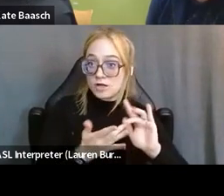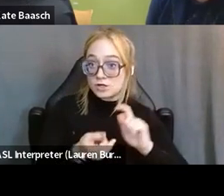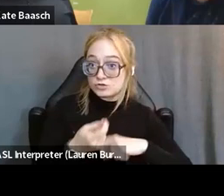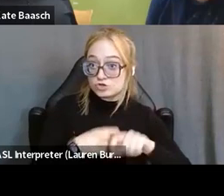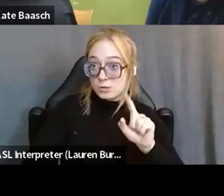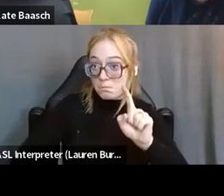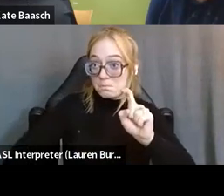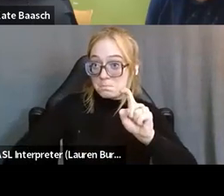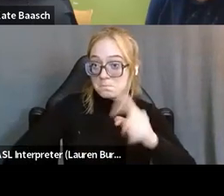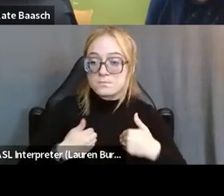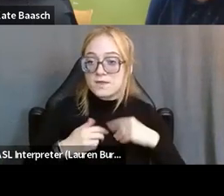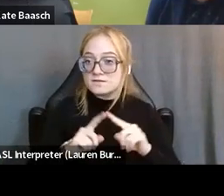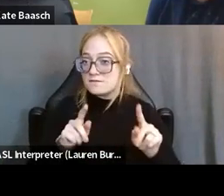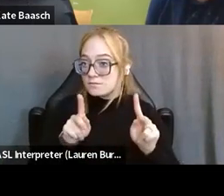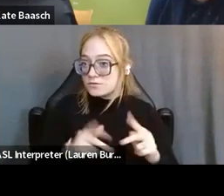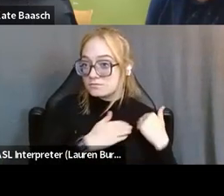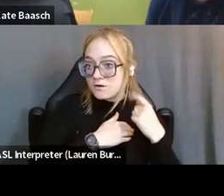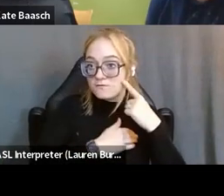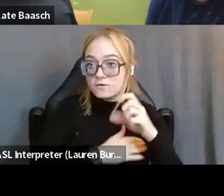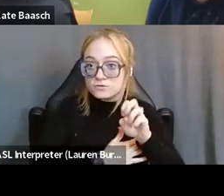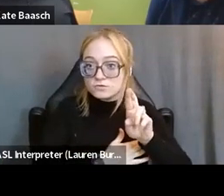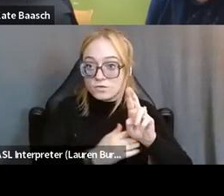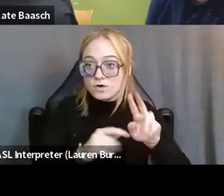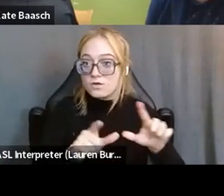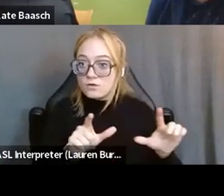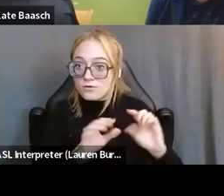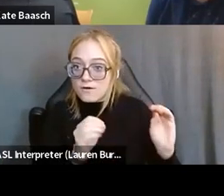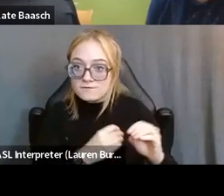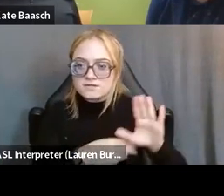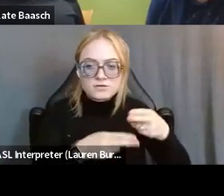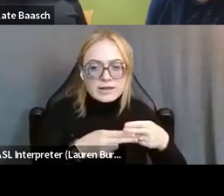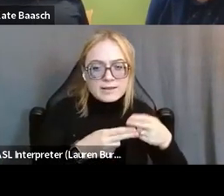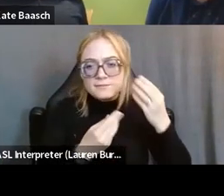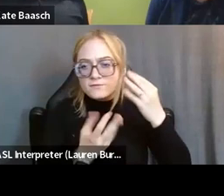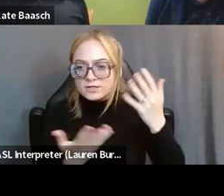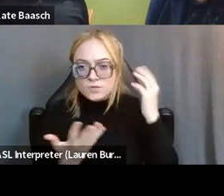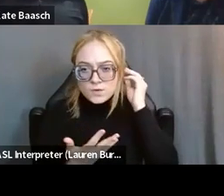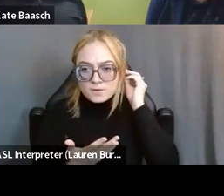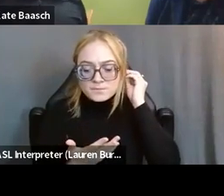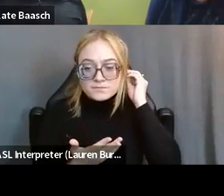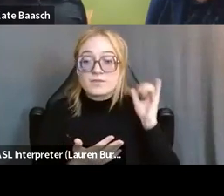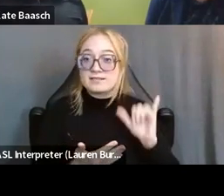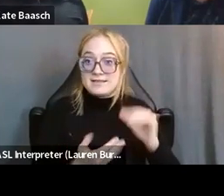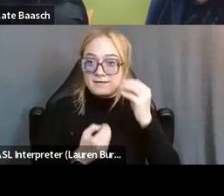is there a different person responsible for SOAR at the local office, what's their name, what's their information? And that information gets sent out to our